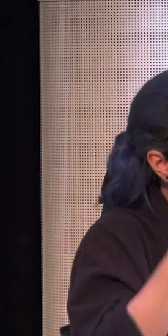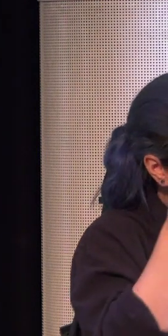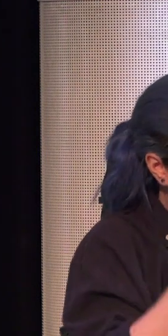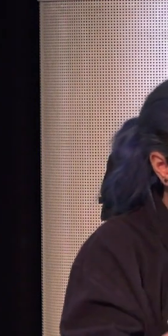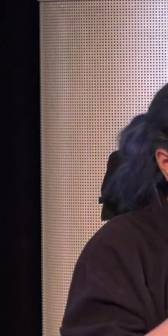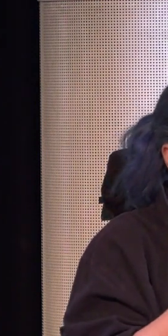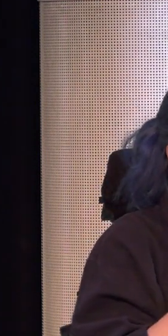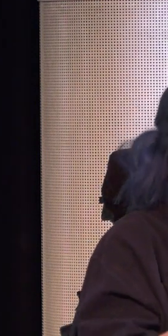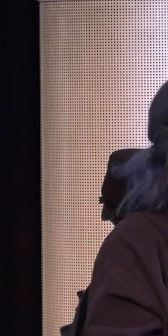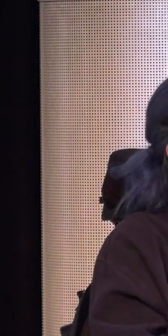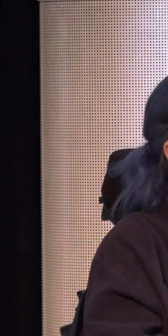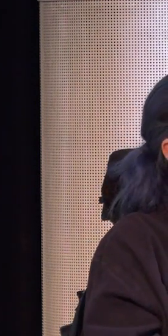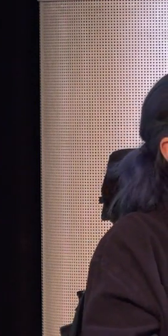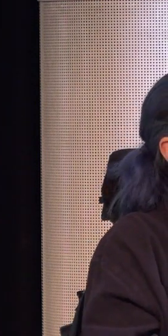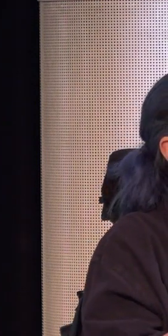on what we do at West Gate School. Okay?